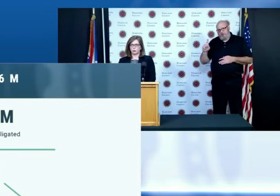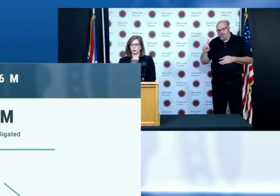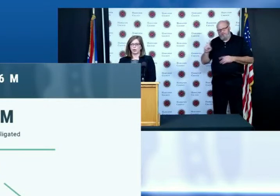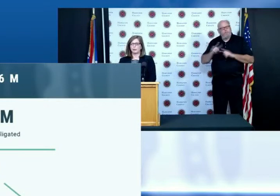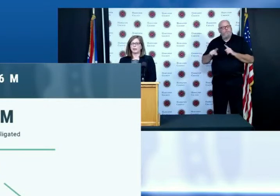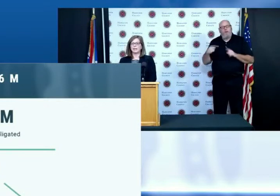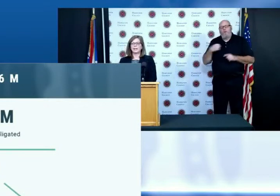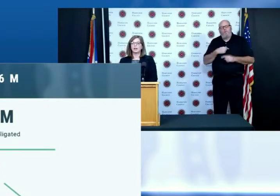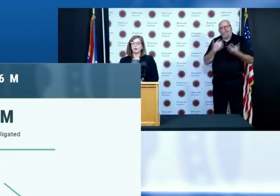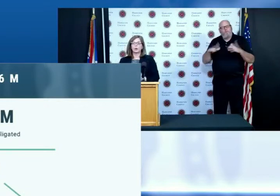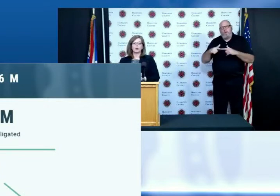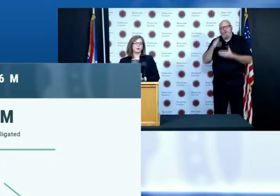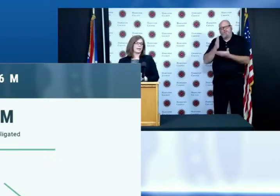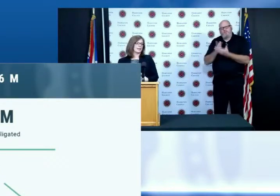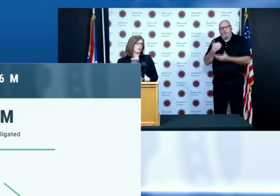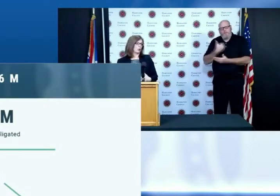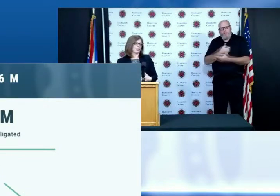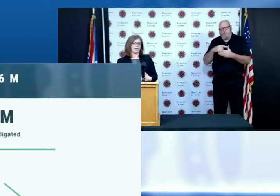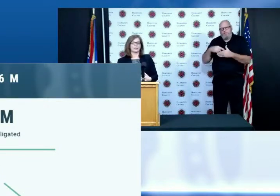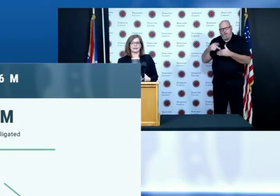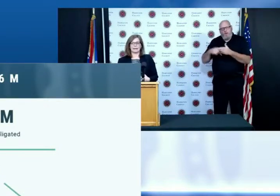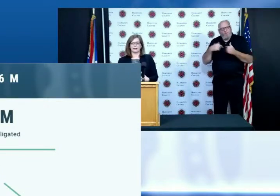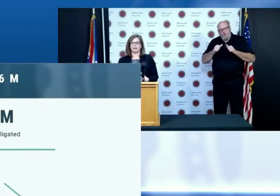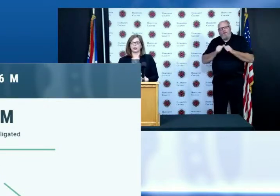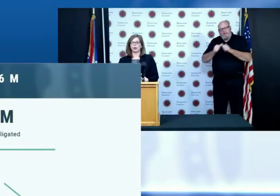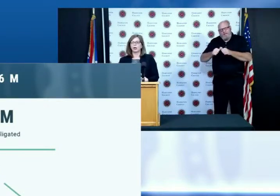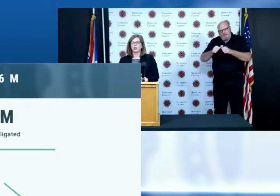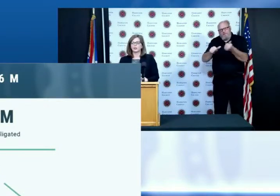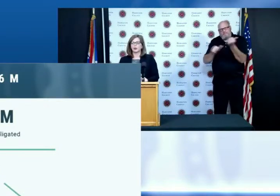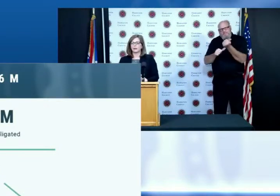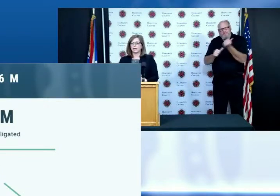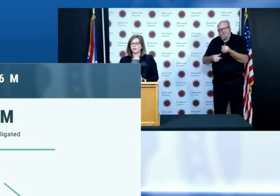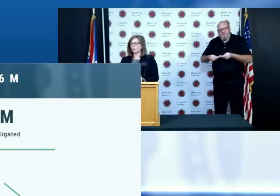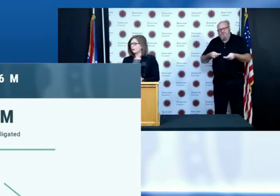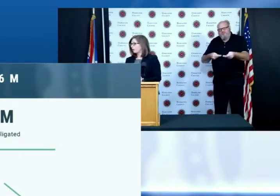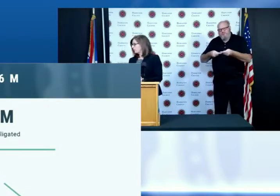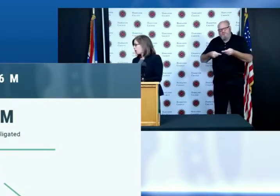Program again we knew that need wouldn't end at the end of the year so again I'm grateful to all